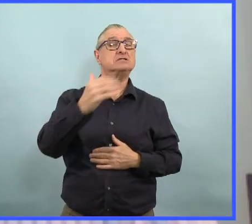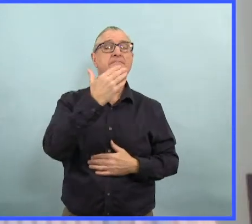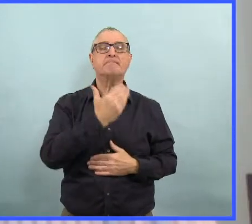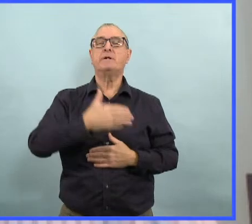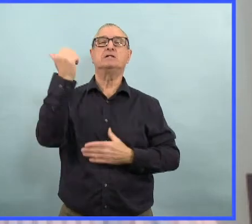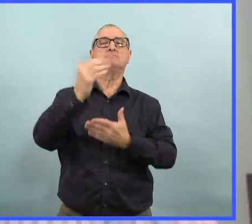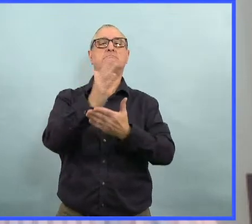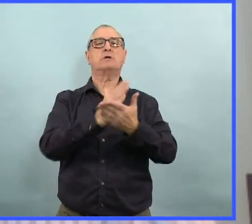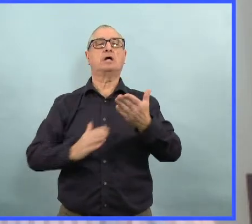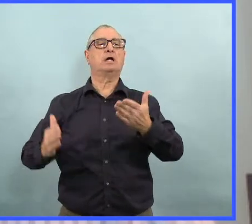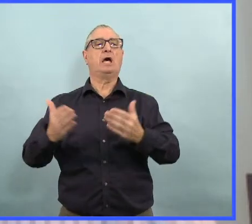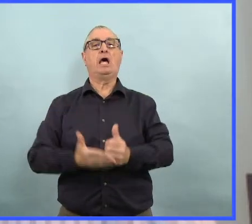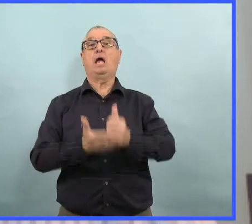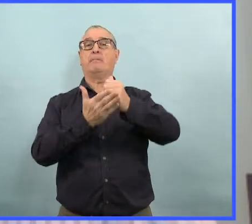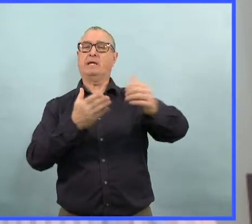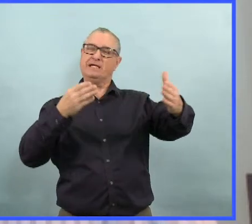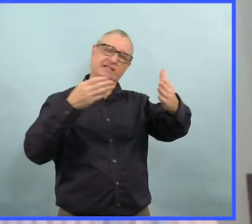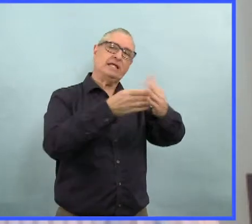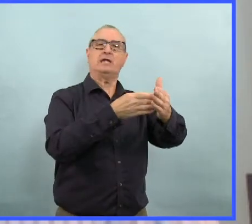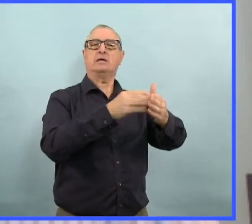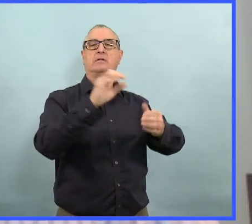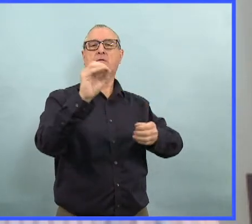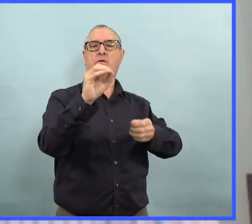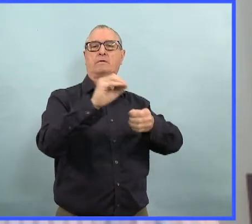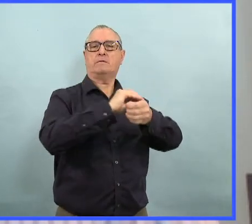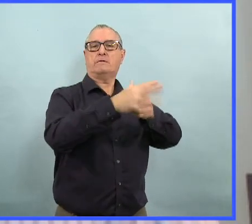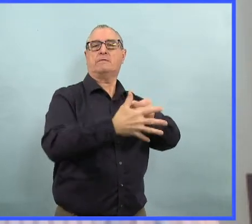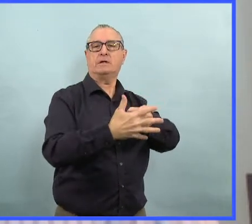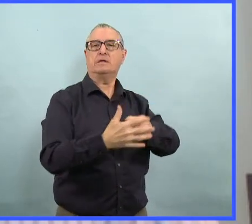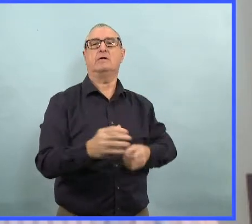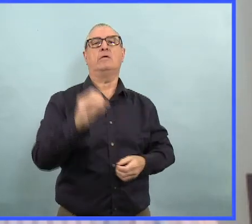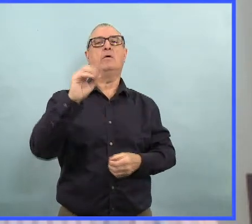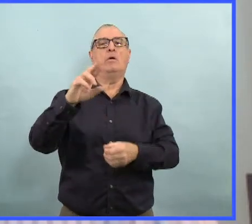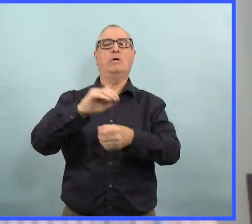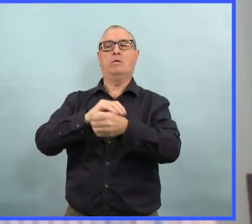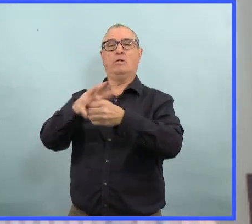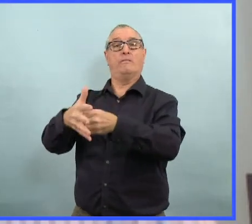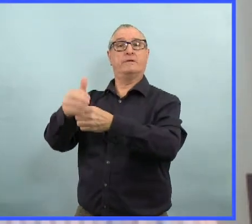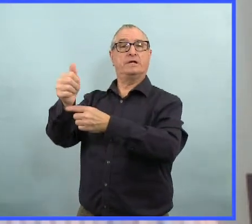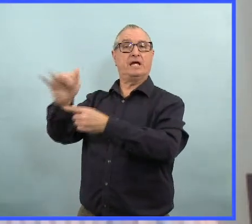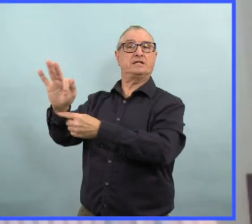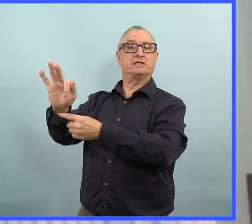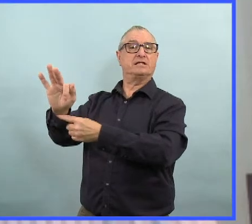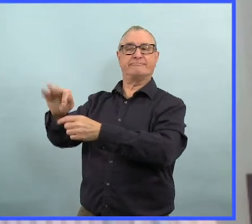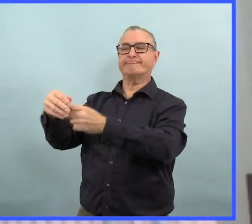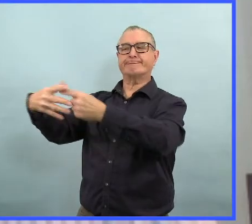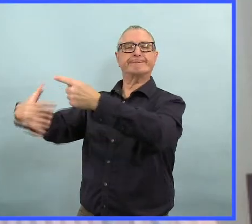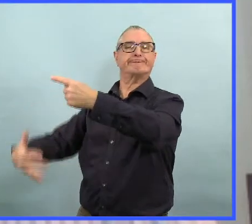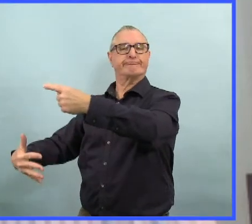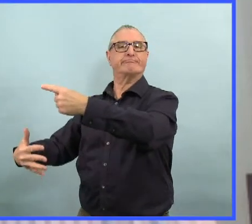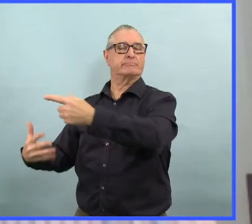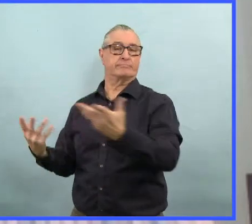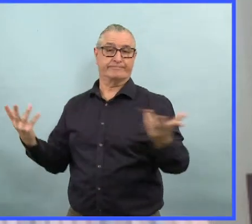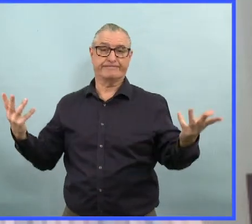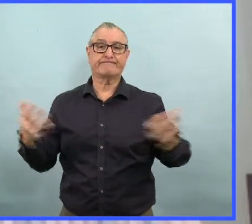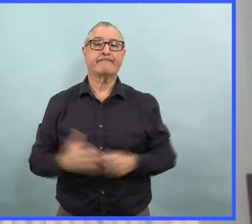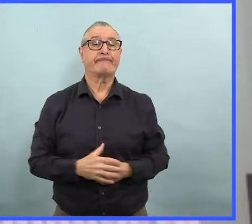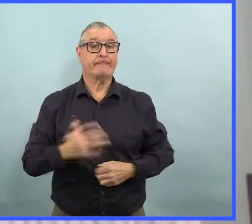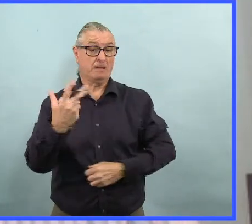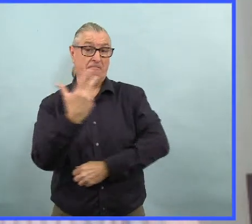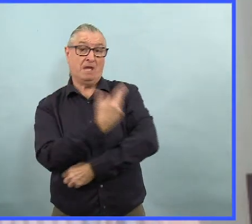omicron and covet 19 it still provides tremendous protection against severe outcomes